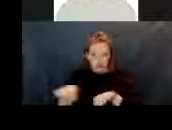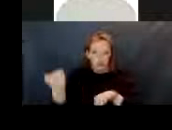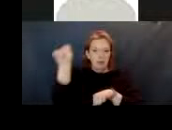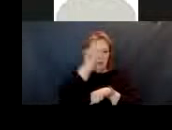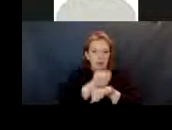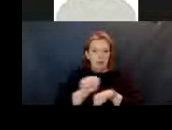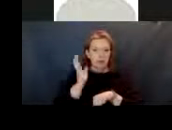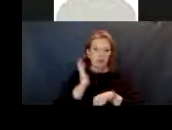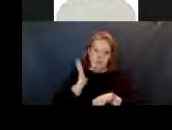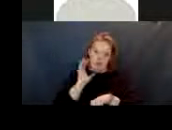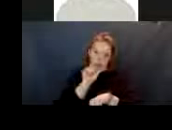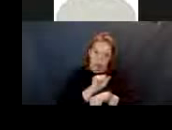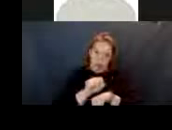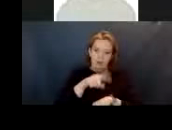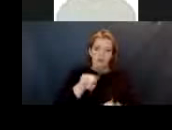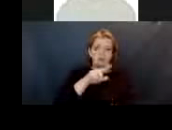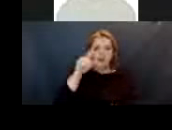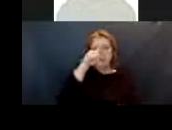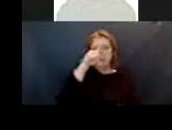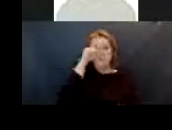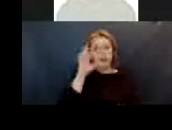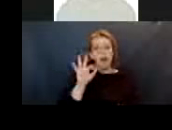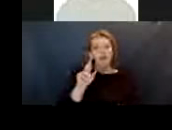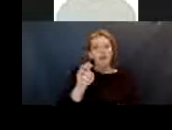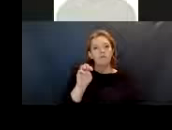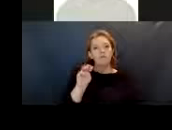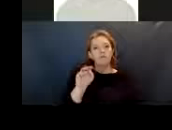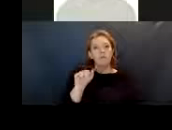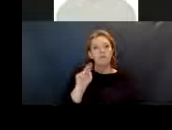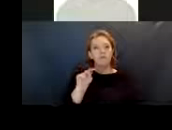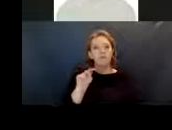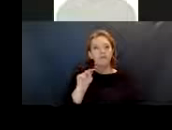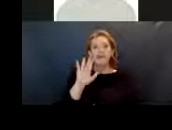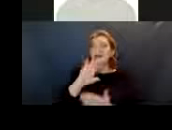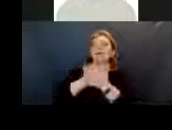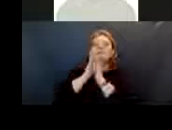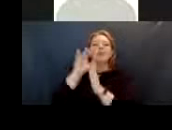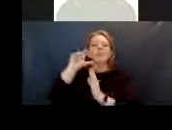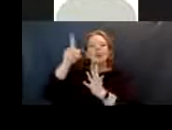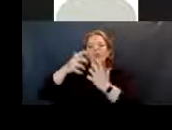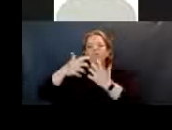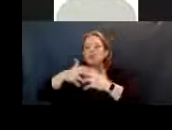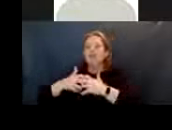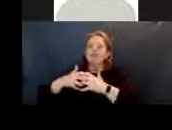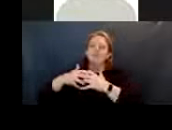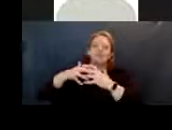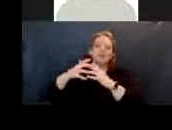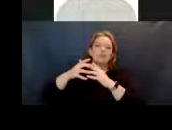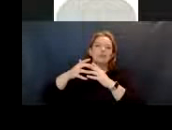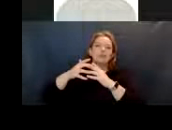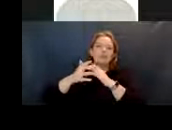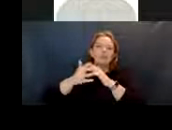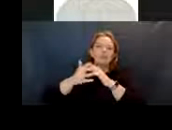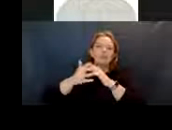so black farmers going from, you know, there were I guess about 20, about a million, about